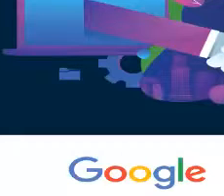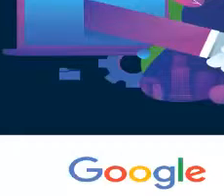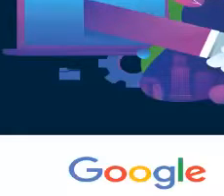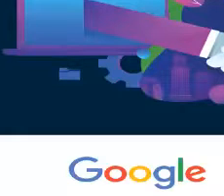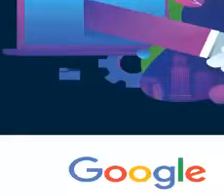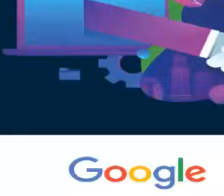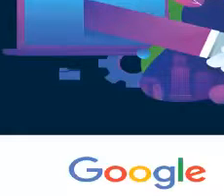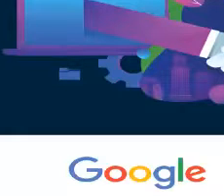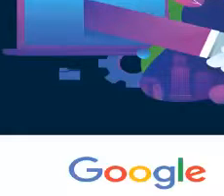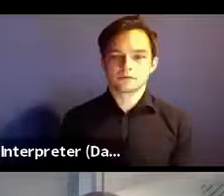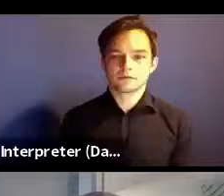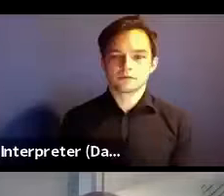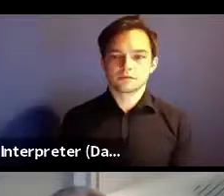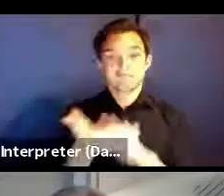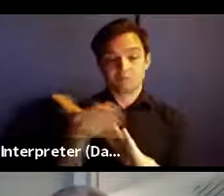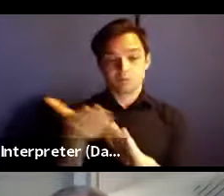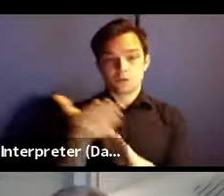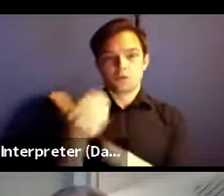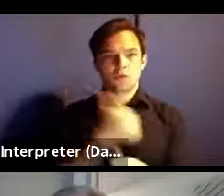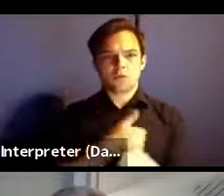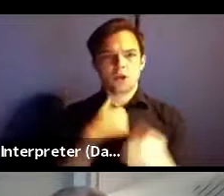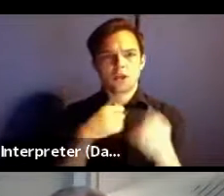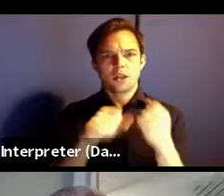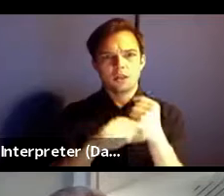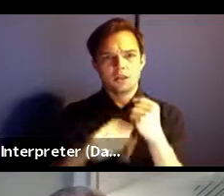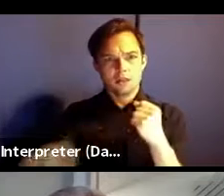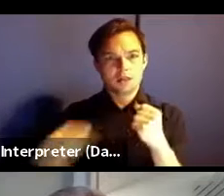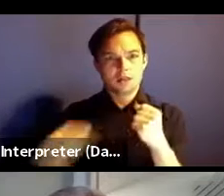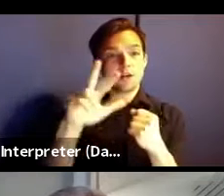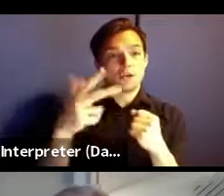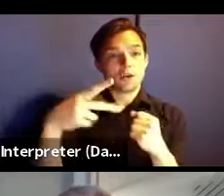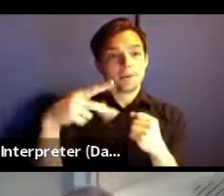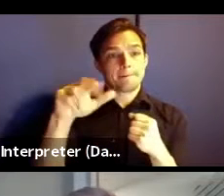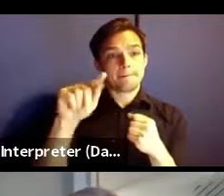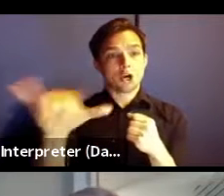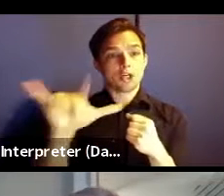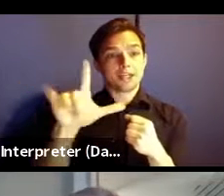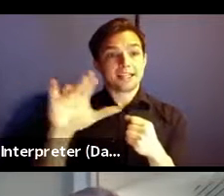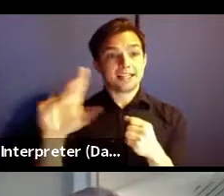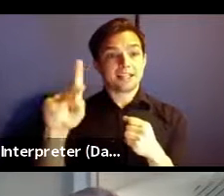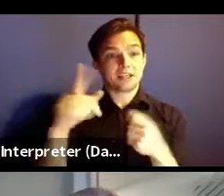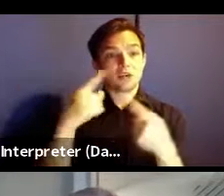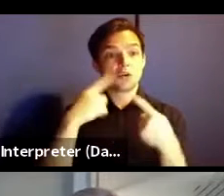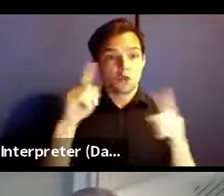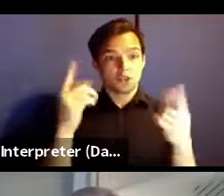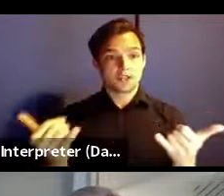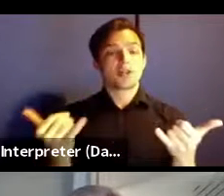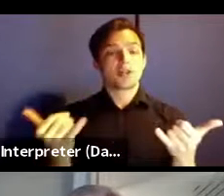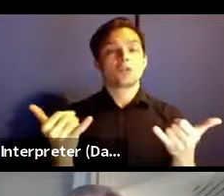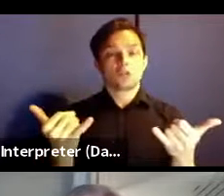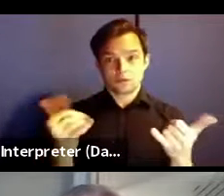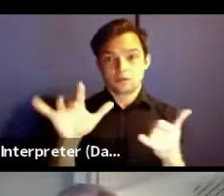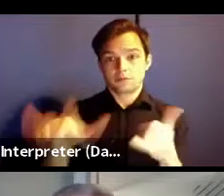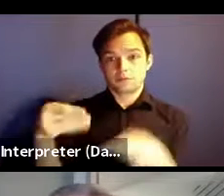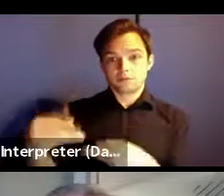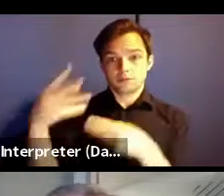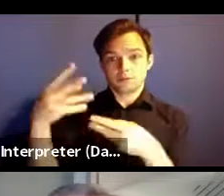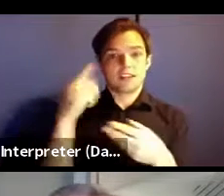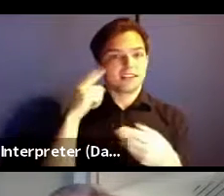We again, we apologize for the link. I believe the third-party link is working now. And I believe we'll go ahead and get started again.